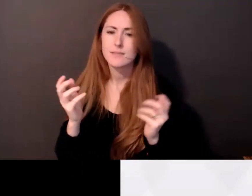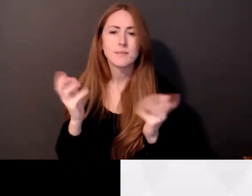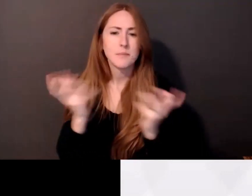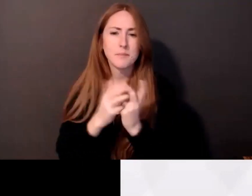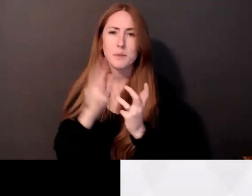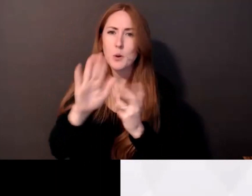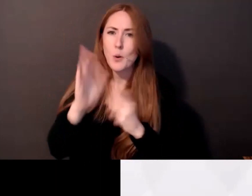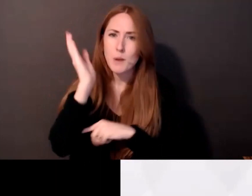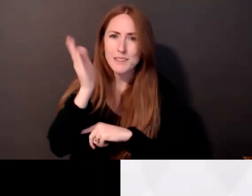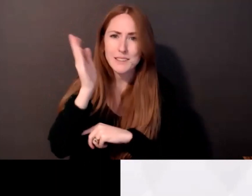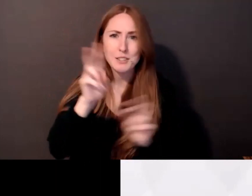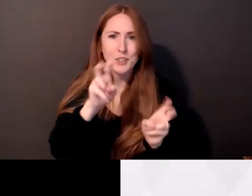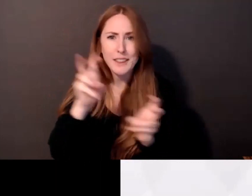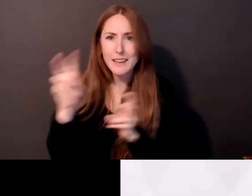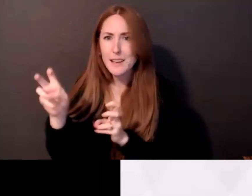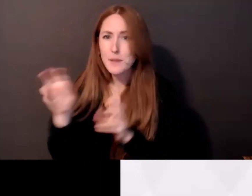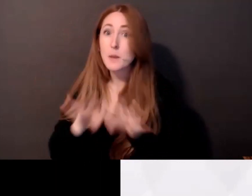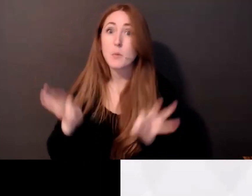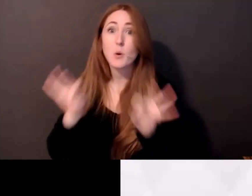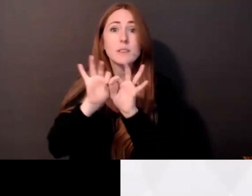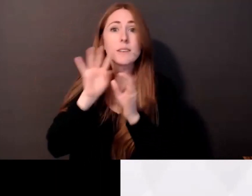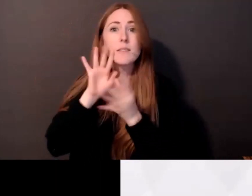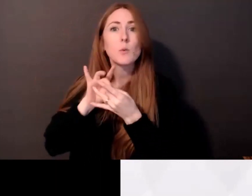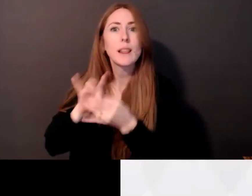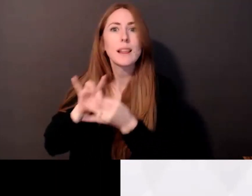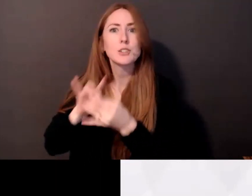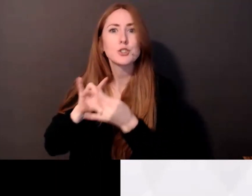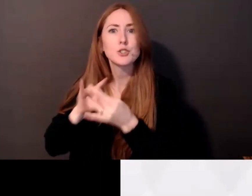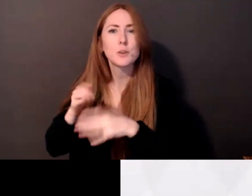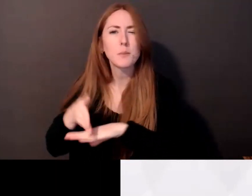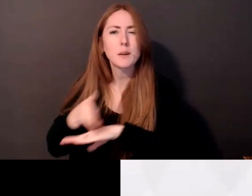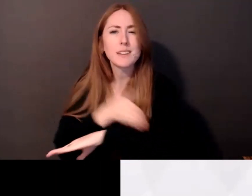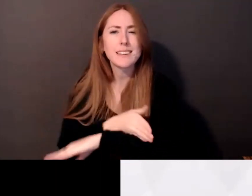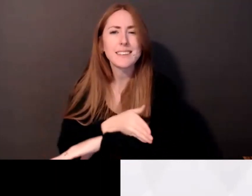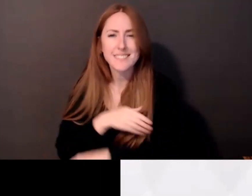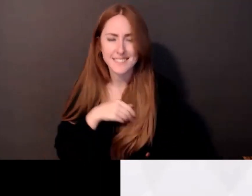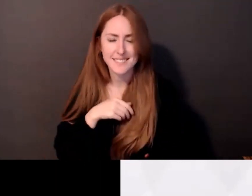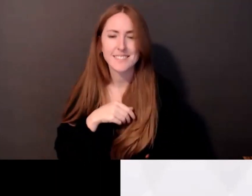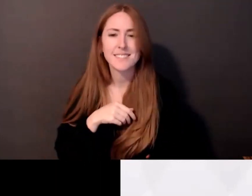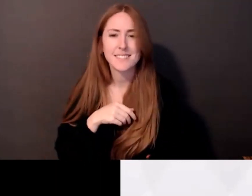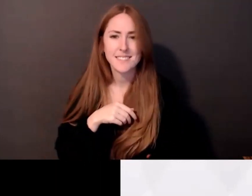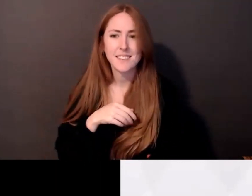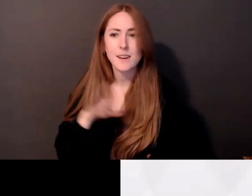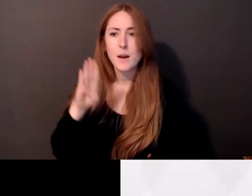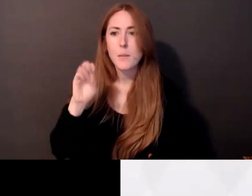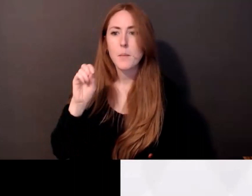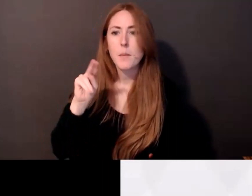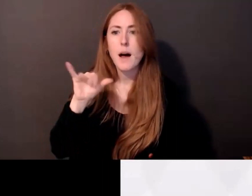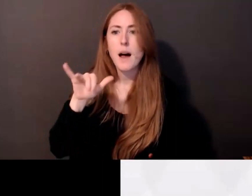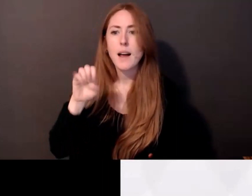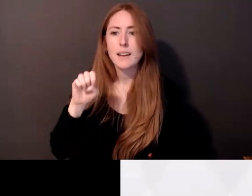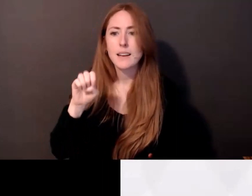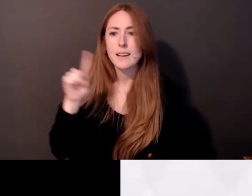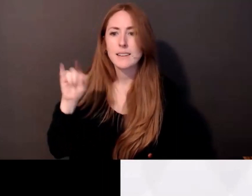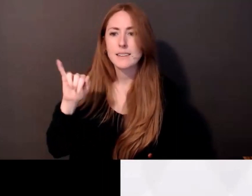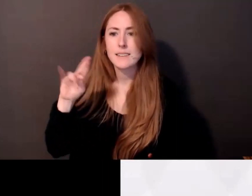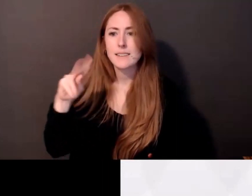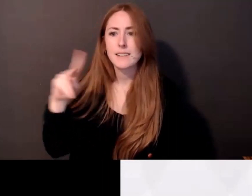So it gives you that opportunity to continue the conversation. And Bonnie is noting that LinkedIn is an amazing tool